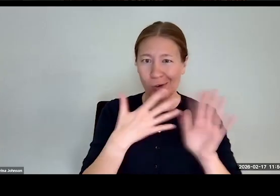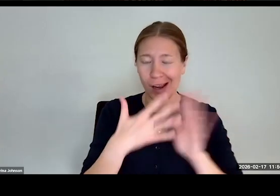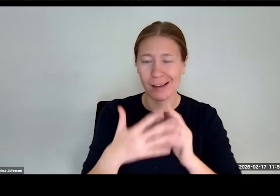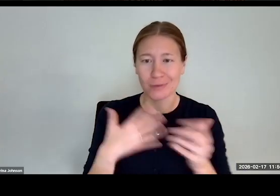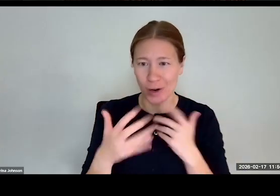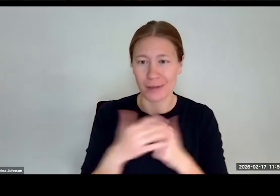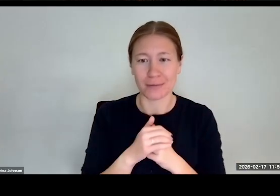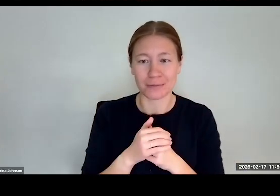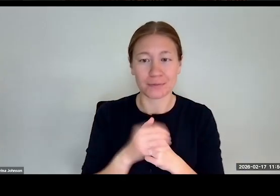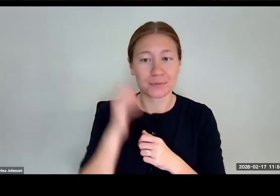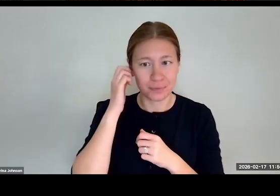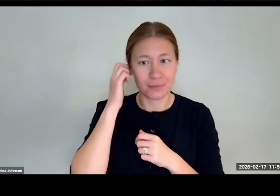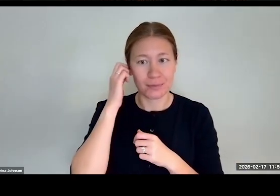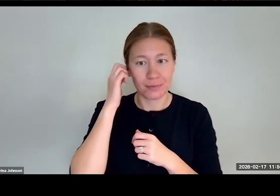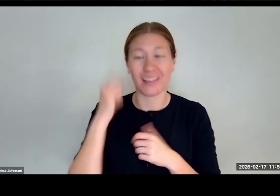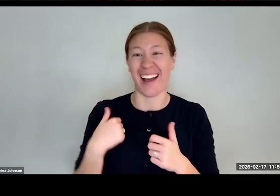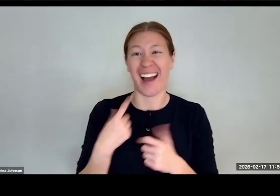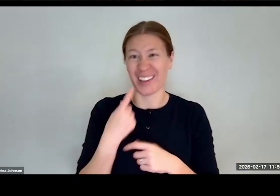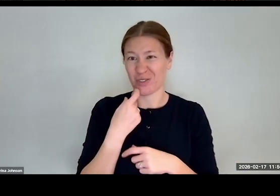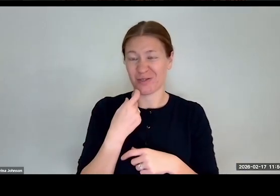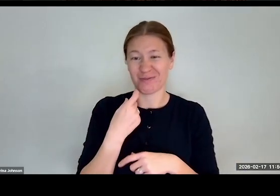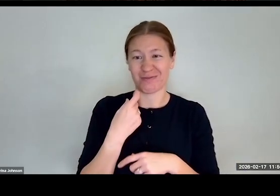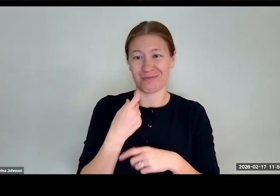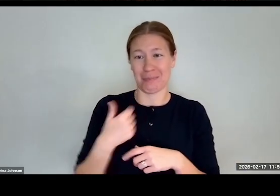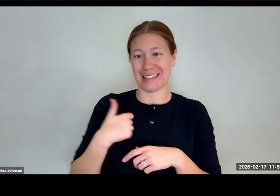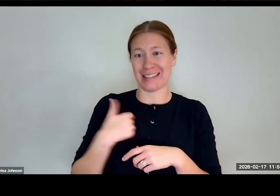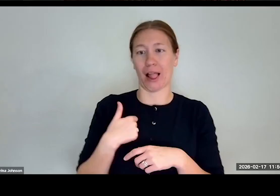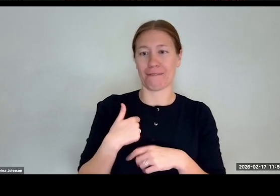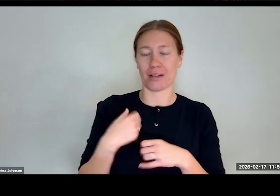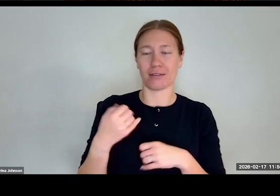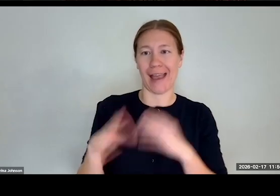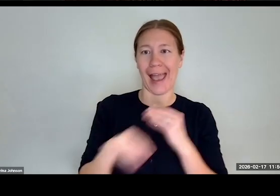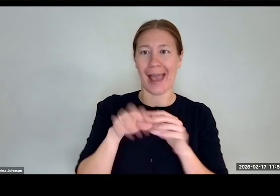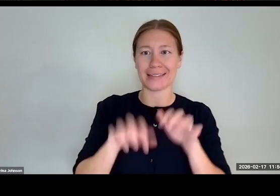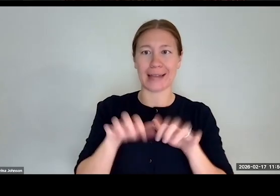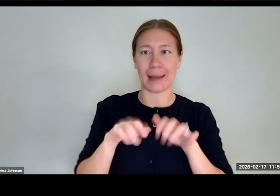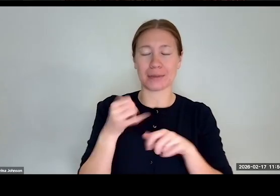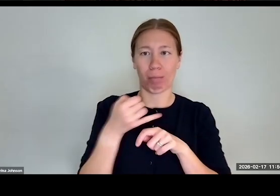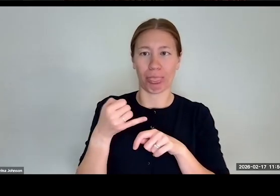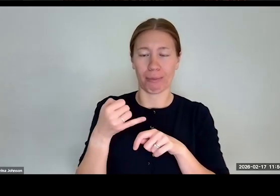what's actually happened is I've manually added dashes in here with some words. This is not gonna be read as a list.